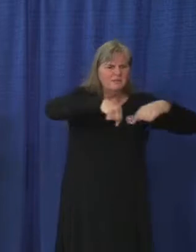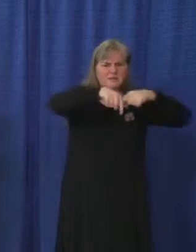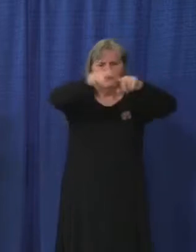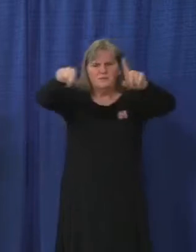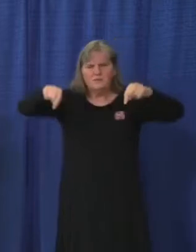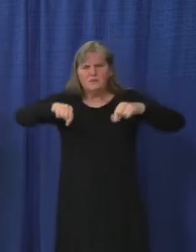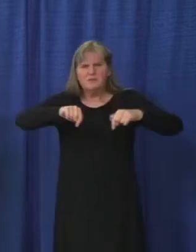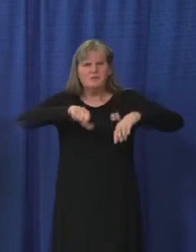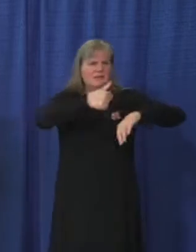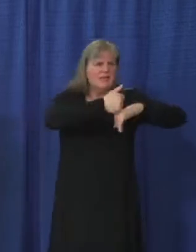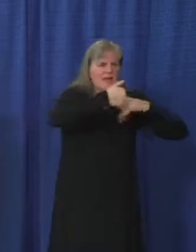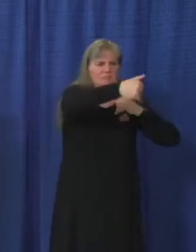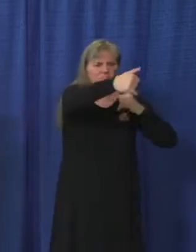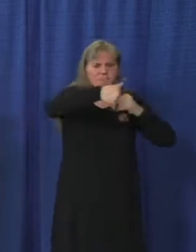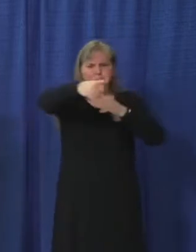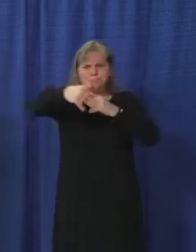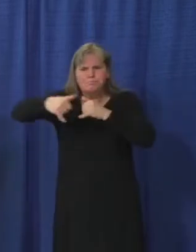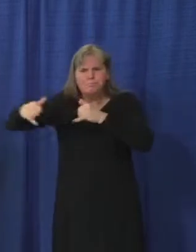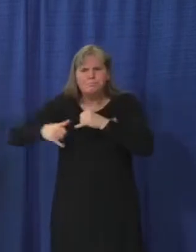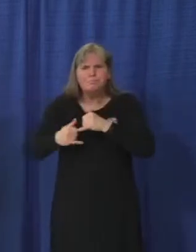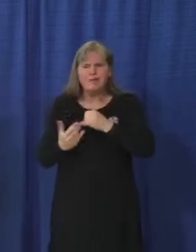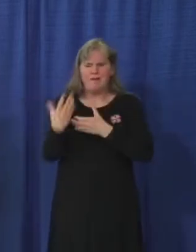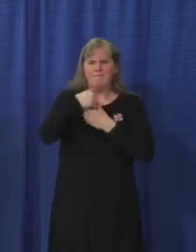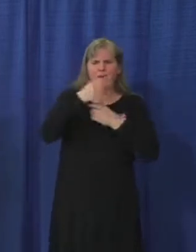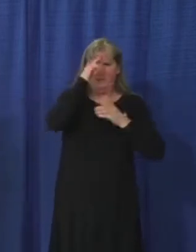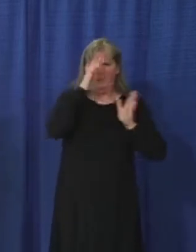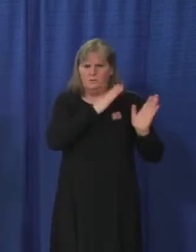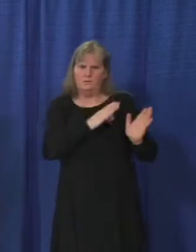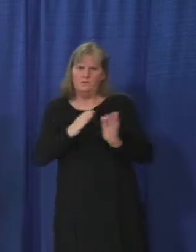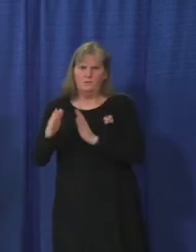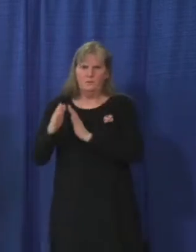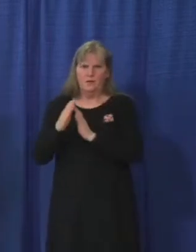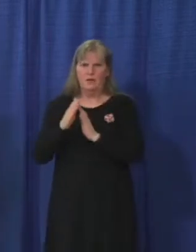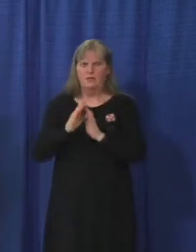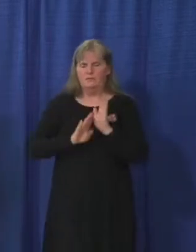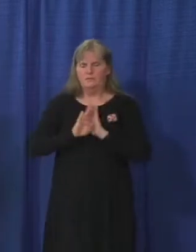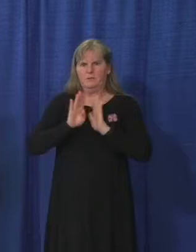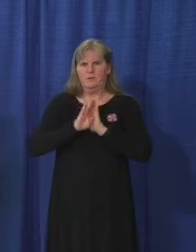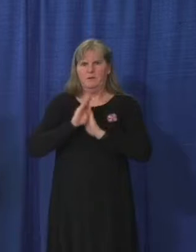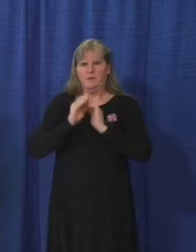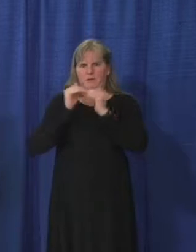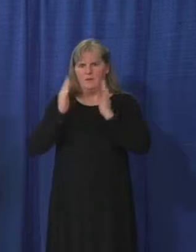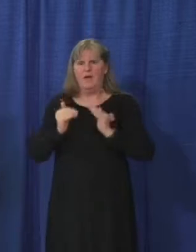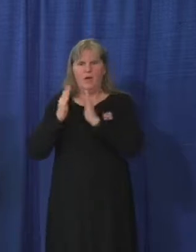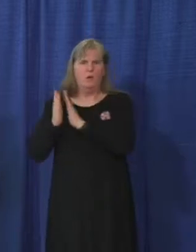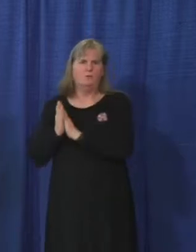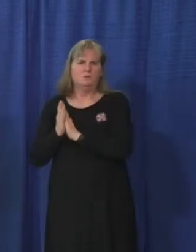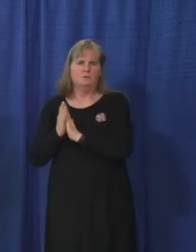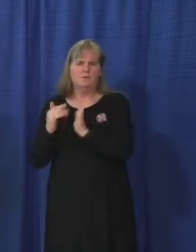overall strategy that helps us with affordable housing. That is one pillar, when you do